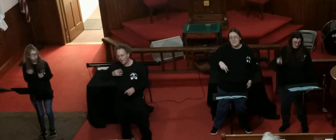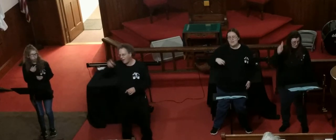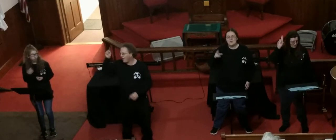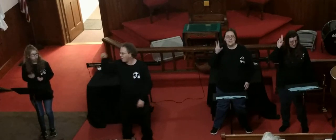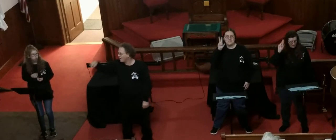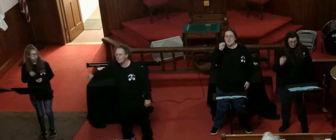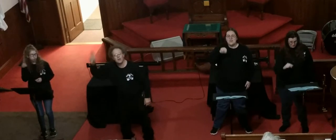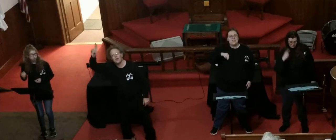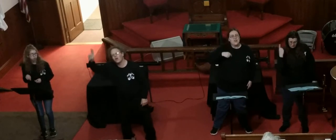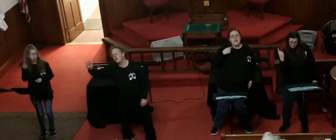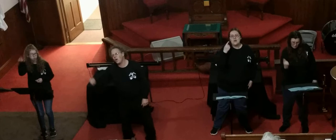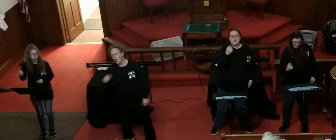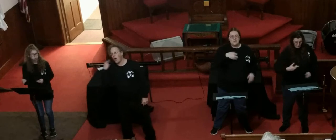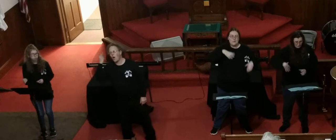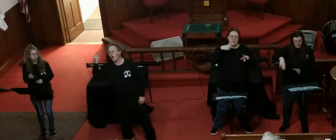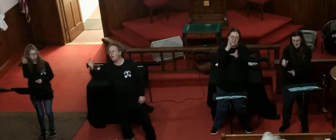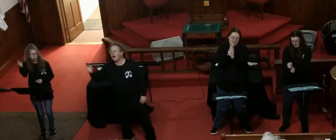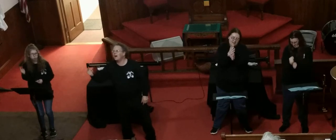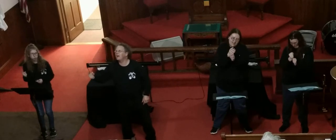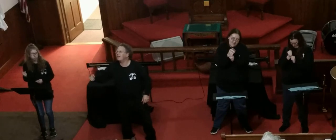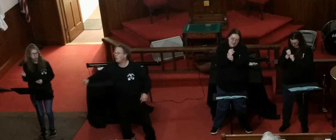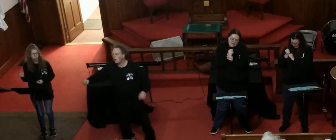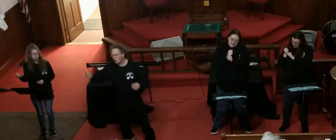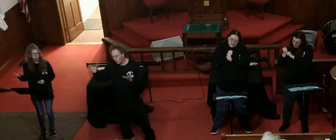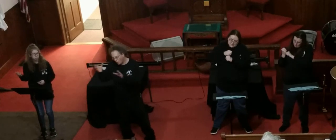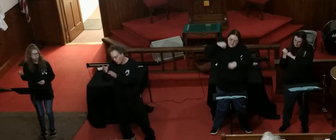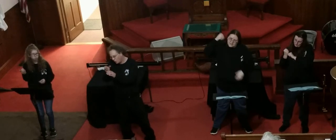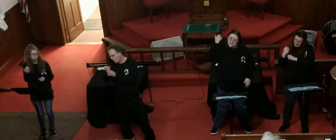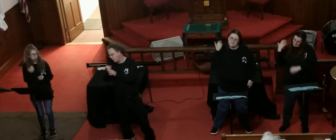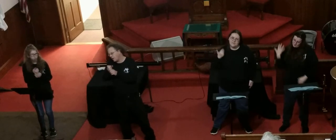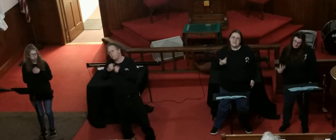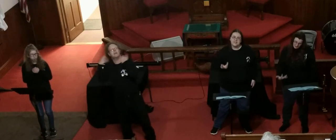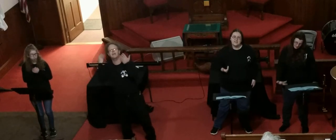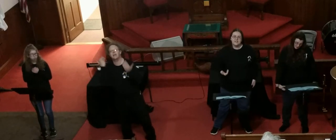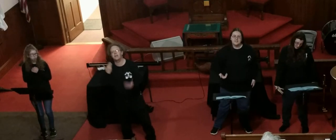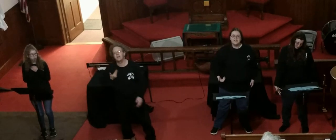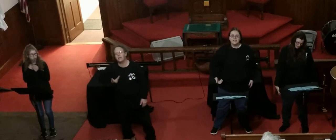There is no one holding me